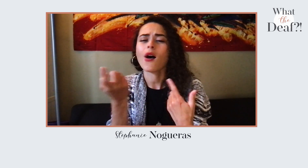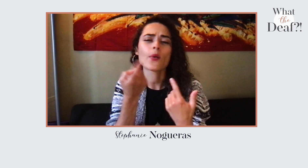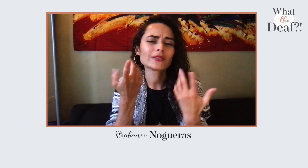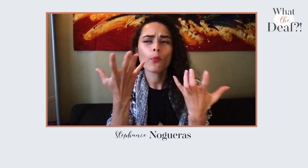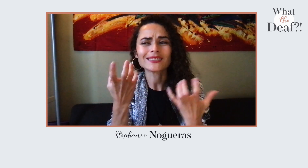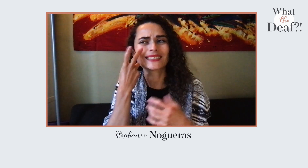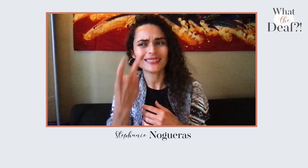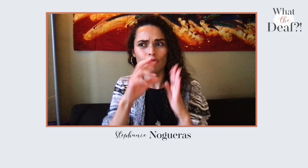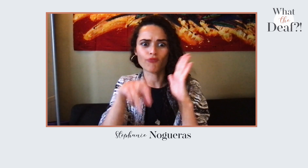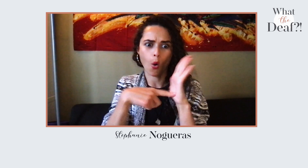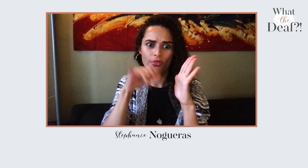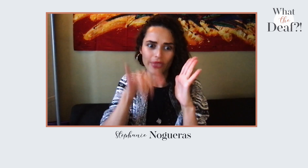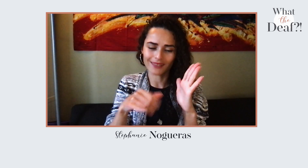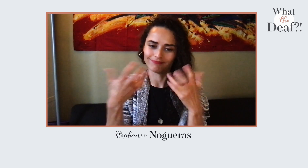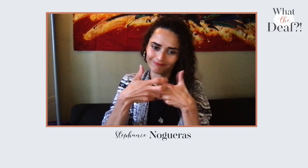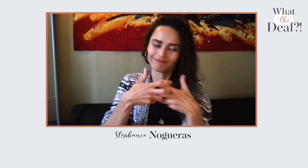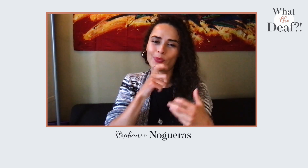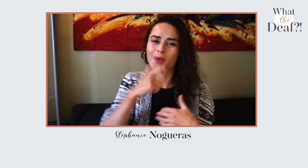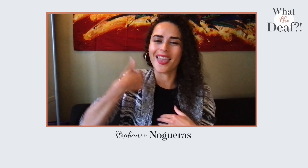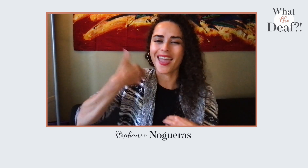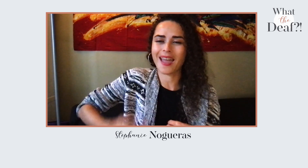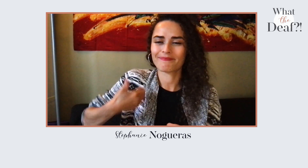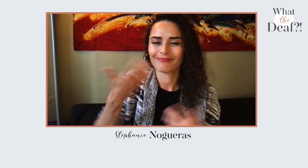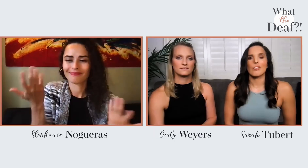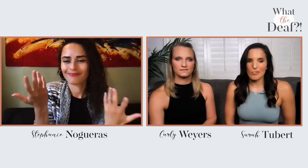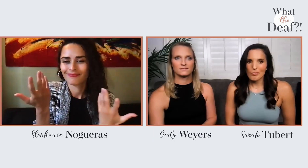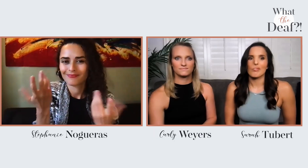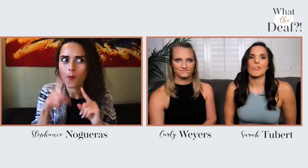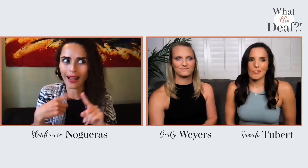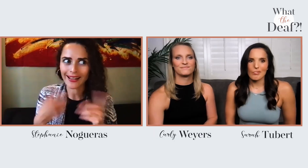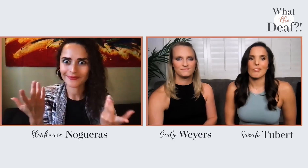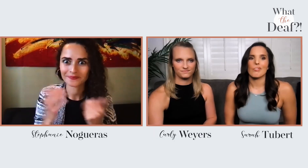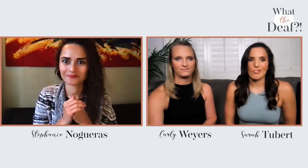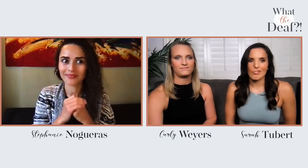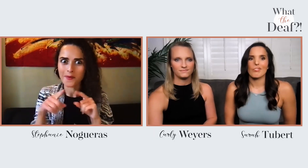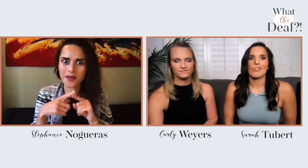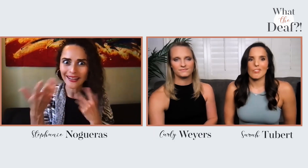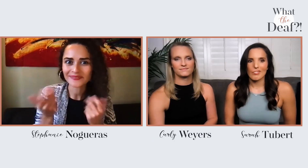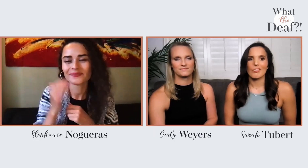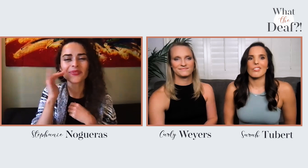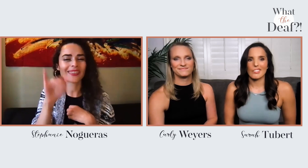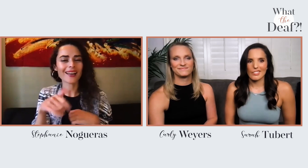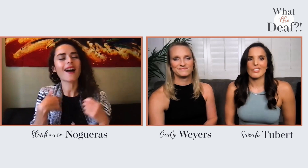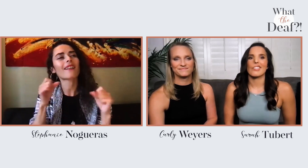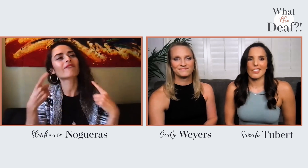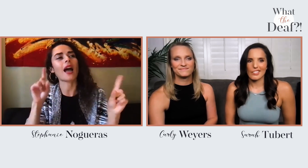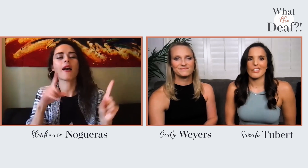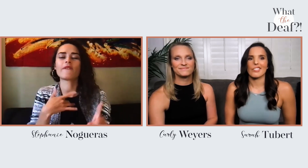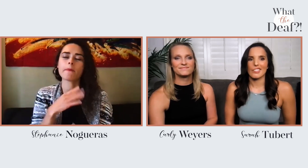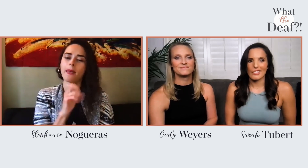but I always have wanted to see a role where I feel like I'm represented and I'm waiting for it. I'm waiting. I'm waiting for that role